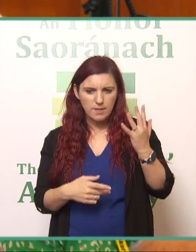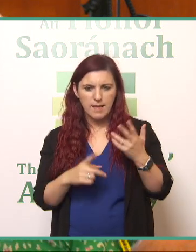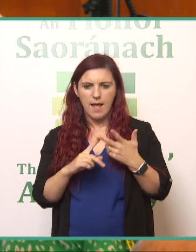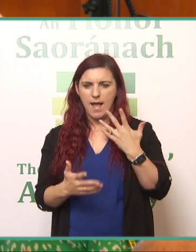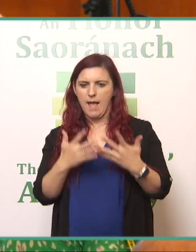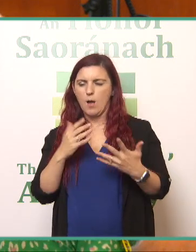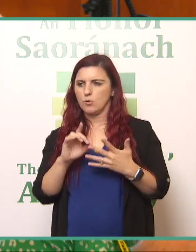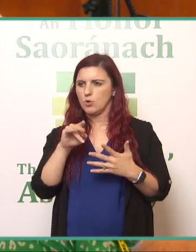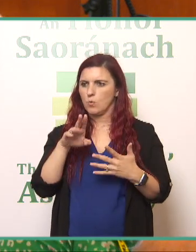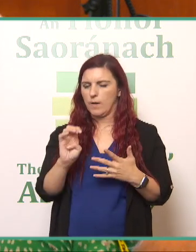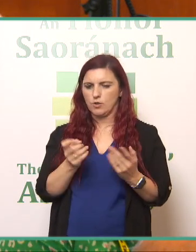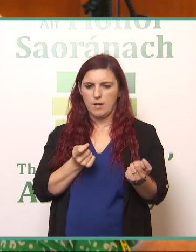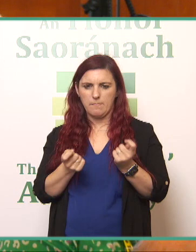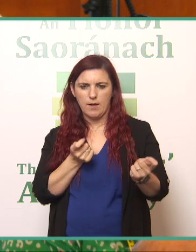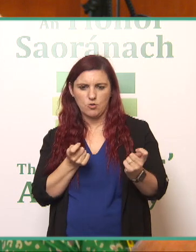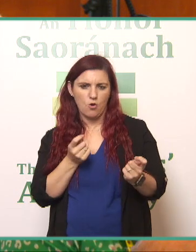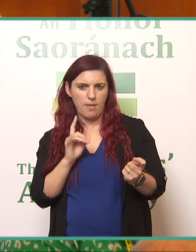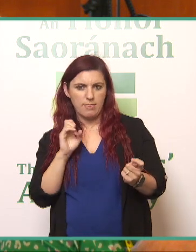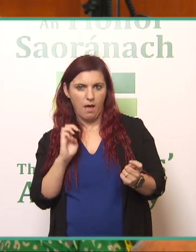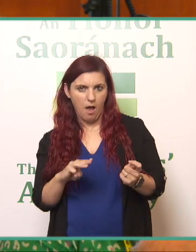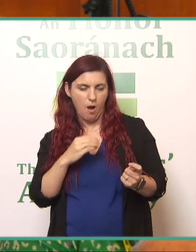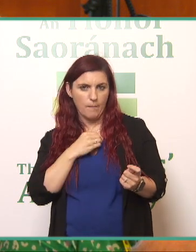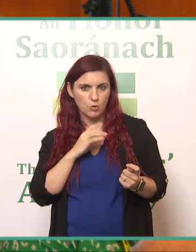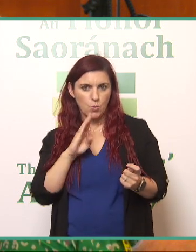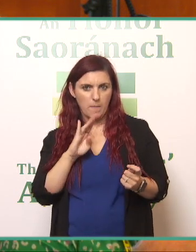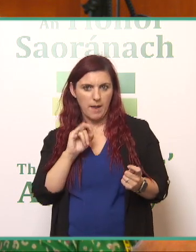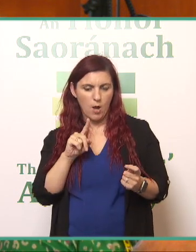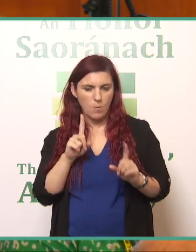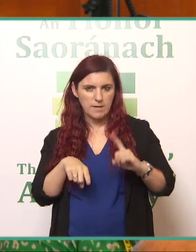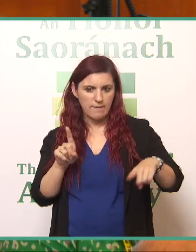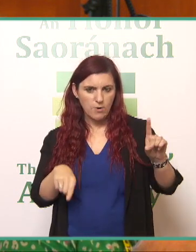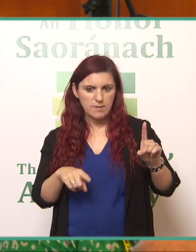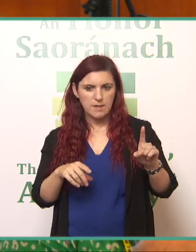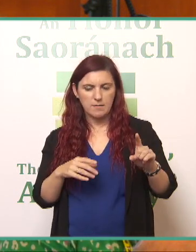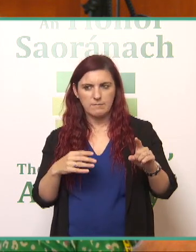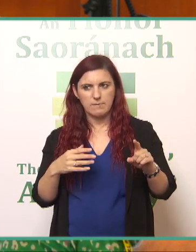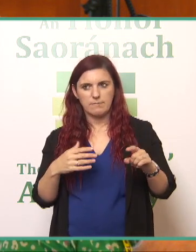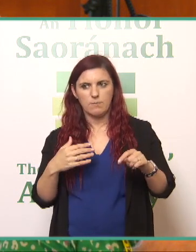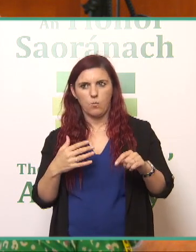measure the harm to buy a diversity that the use of pesticides in a typical commercial Forest